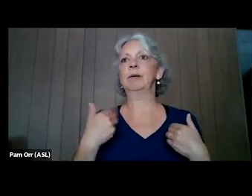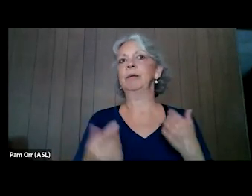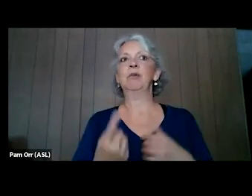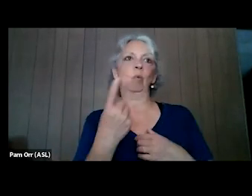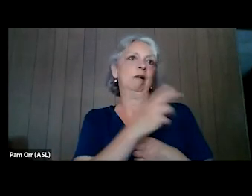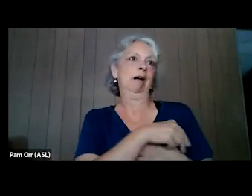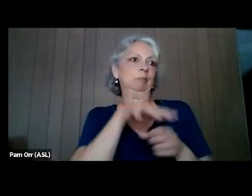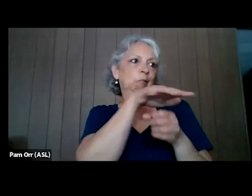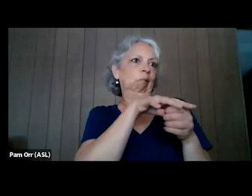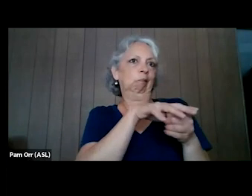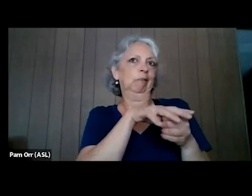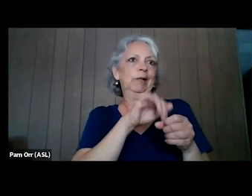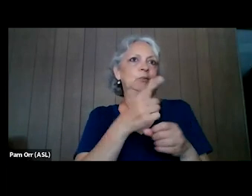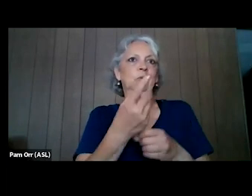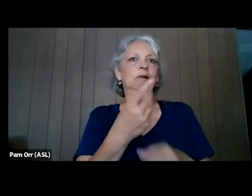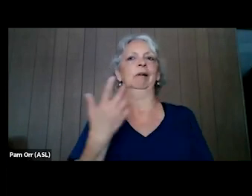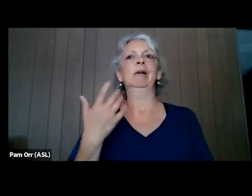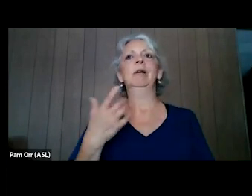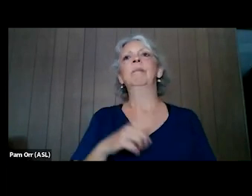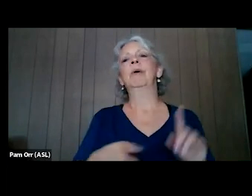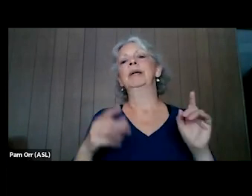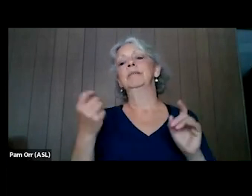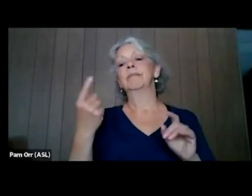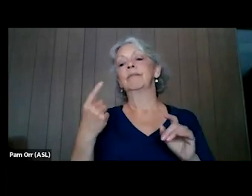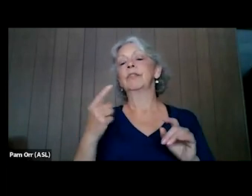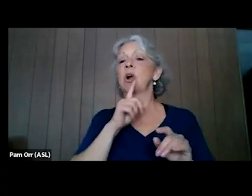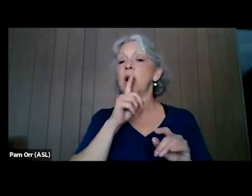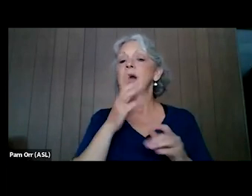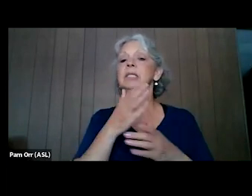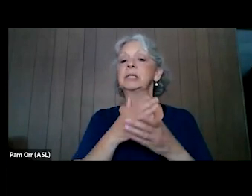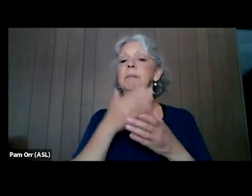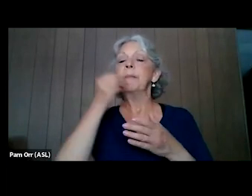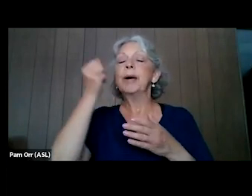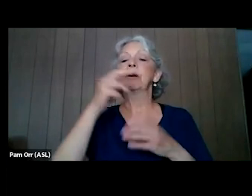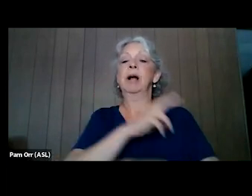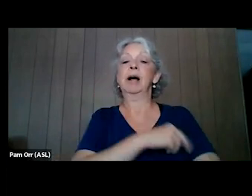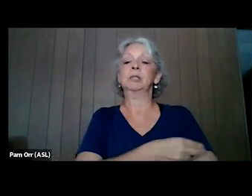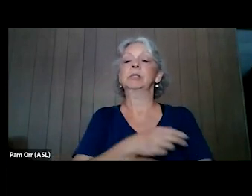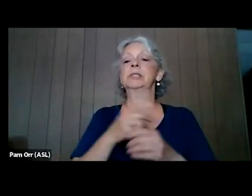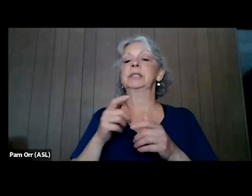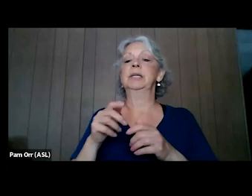you're working with, but I think it goes to show that there are, you know, there are some better hospitals in areas that are more educated,